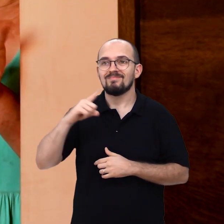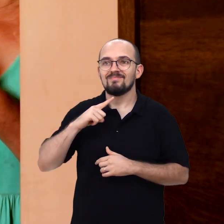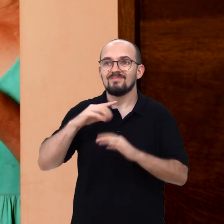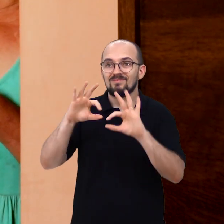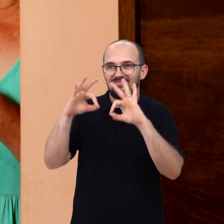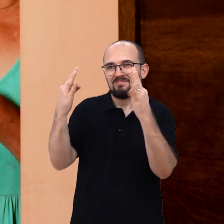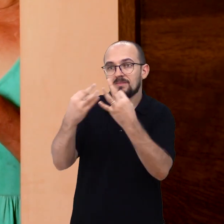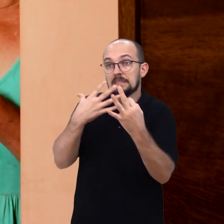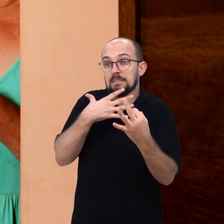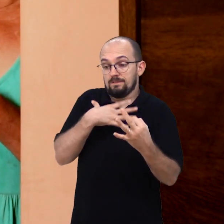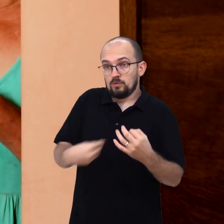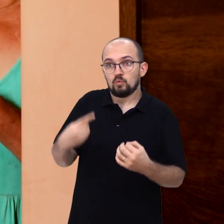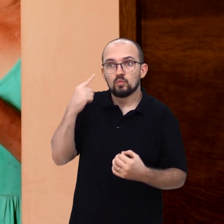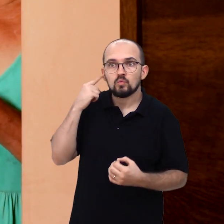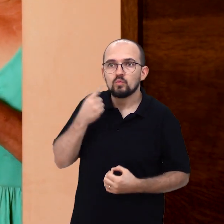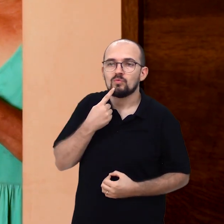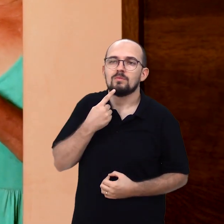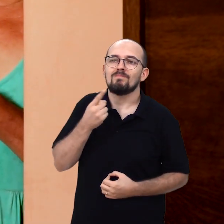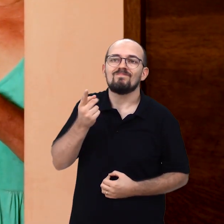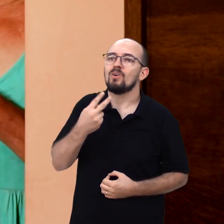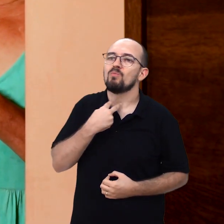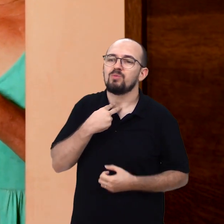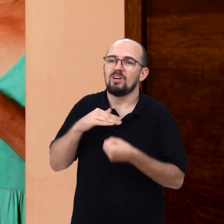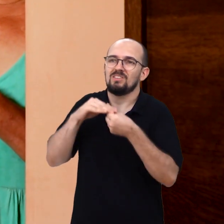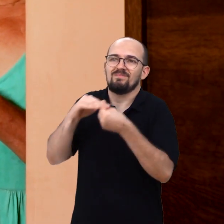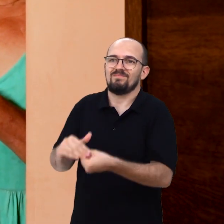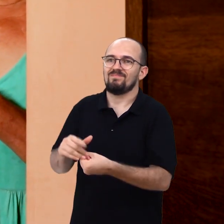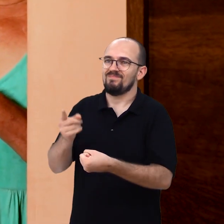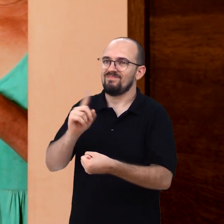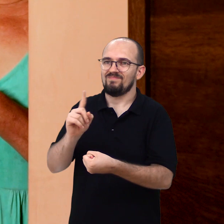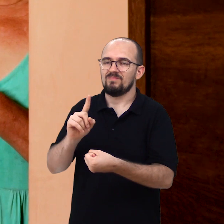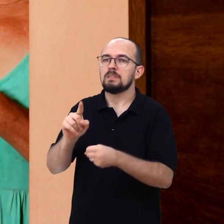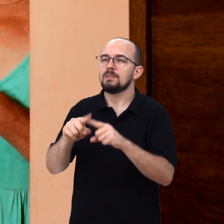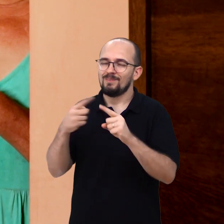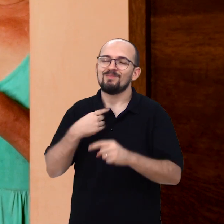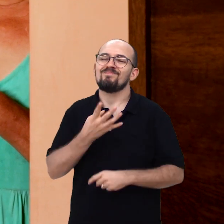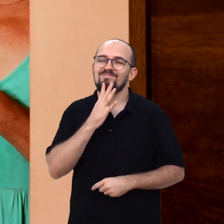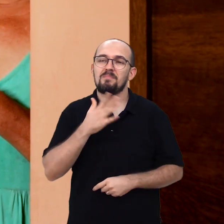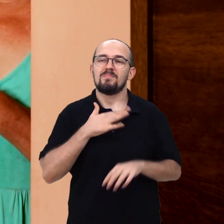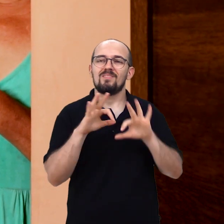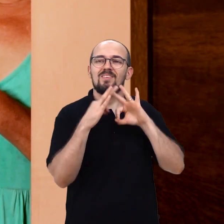a Deaf person in their family shouldn't impose limits. Beause I know... I have more relatives who are deaf and mute.